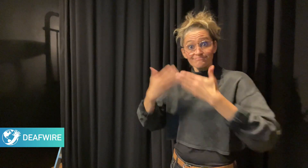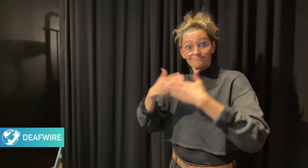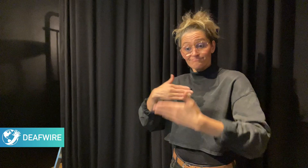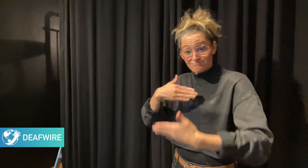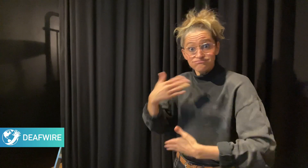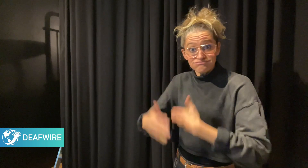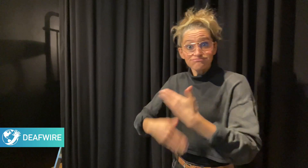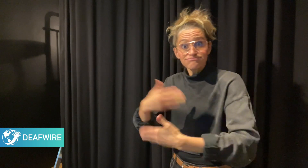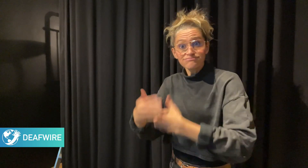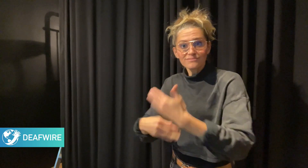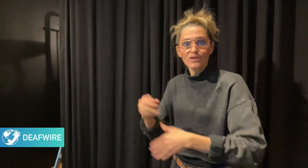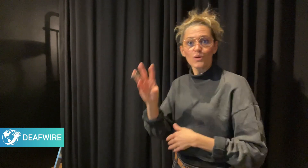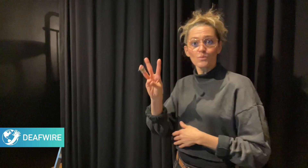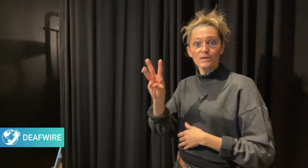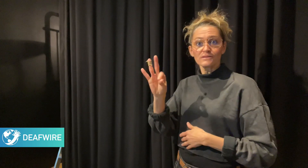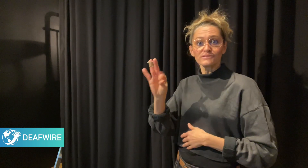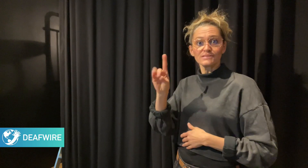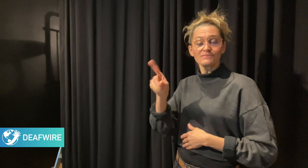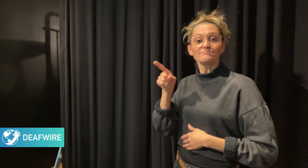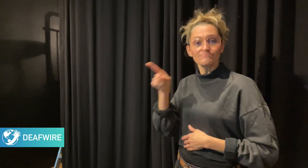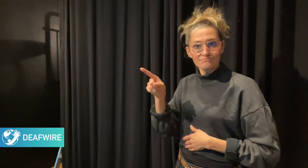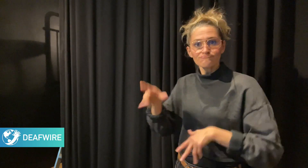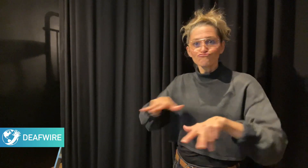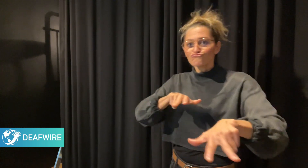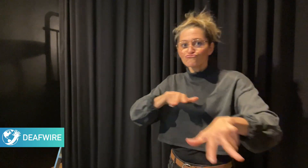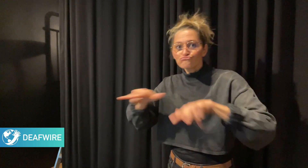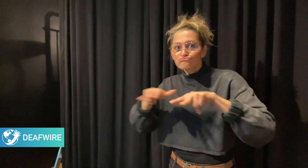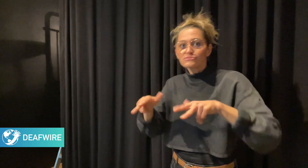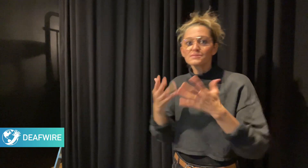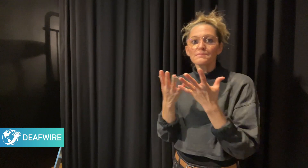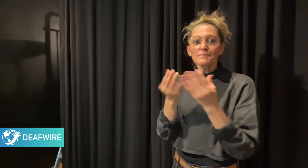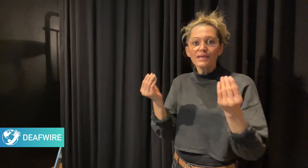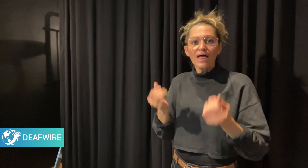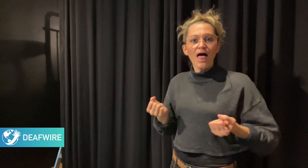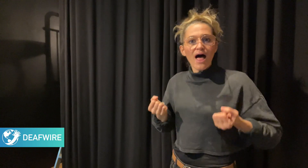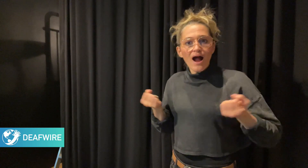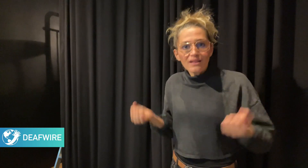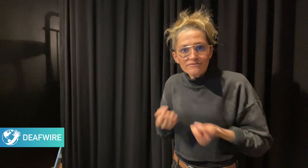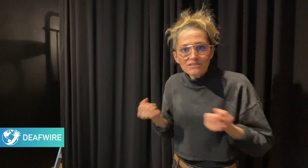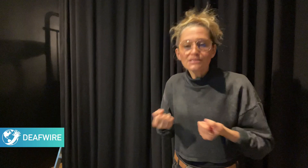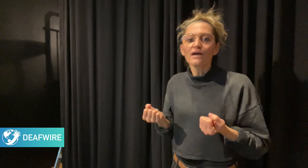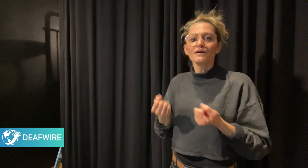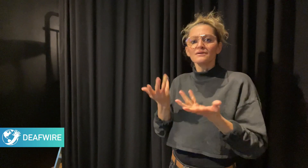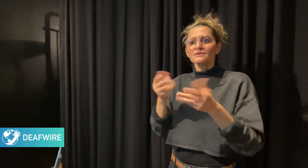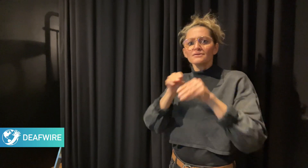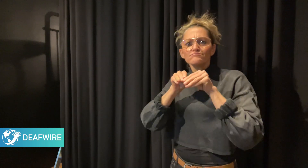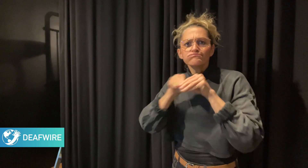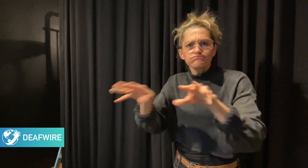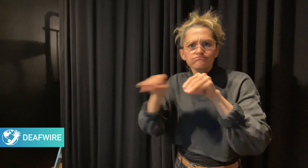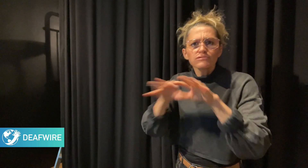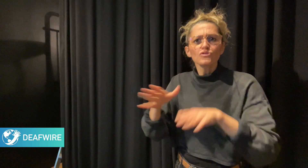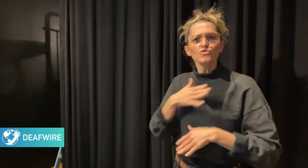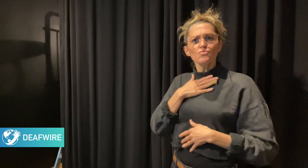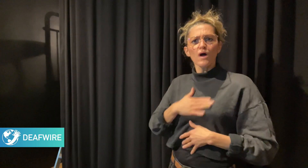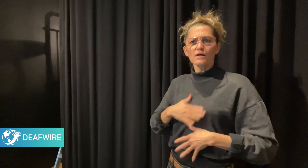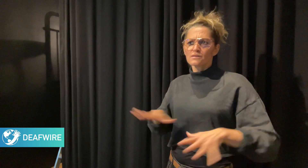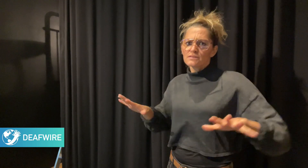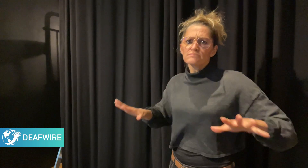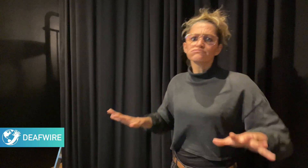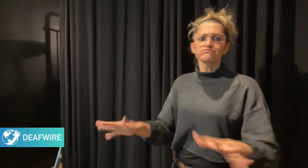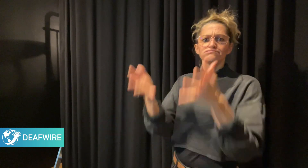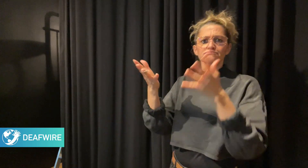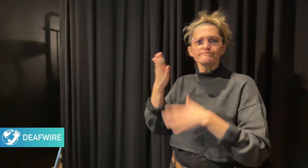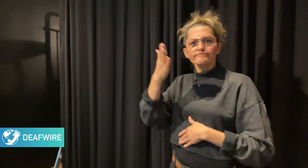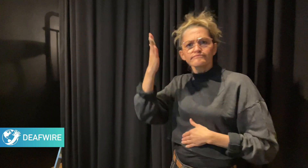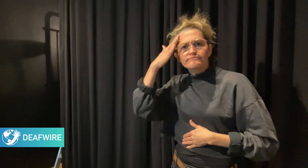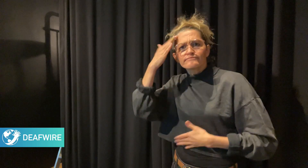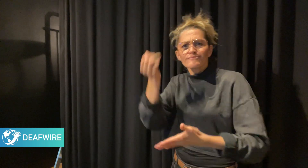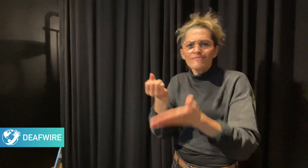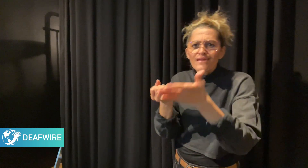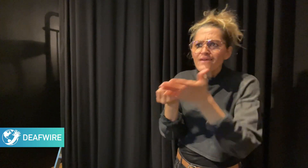campaigns to raise awareness and